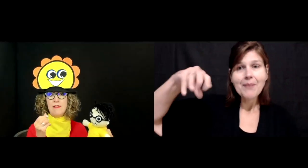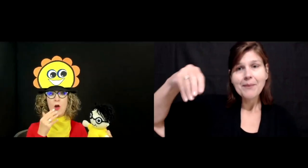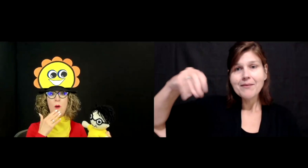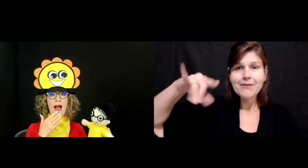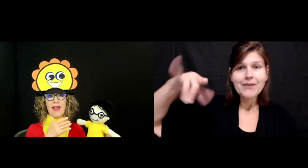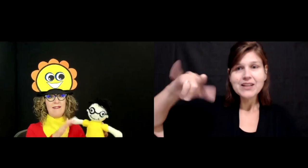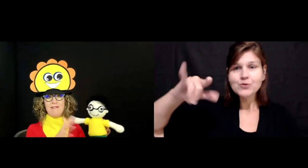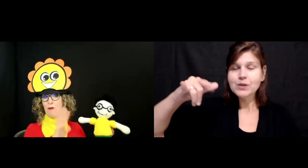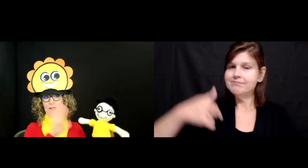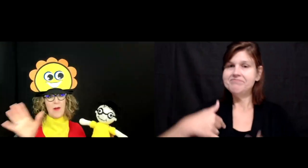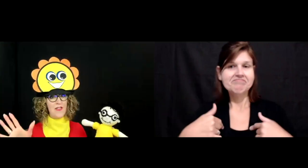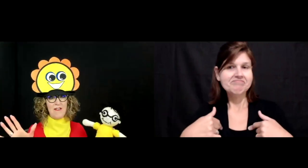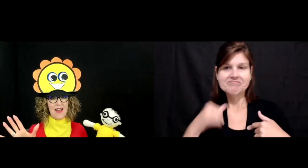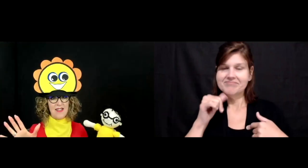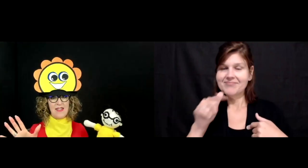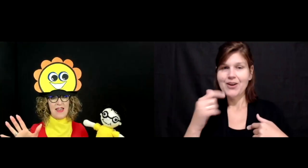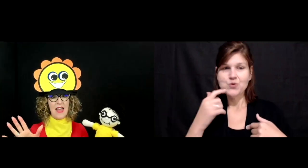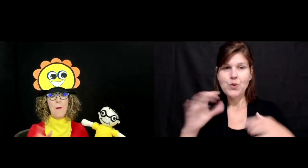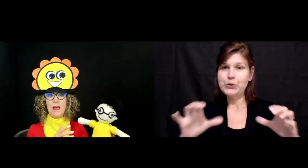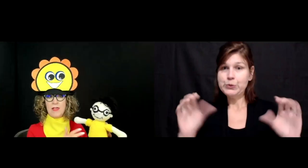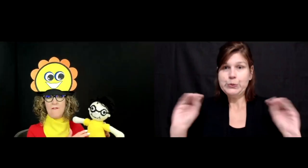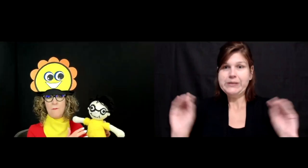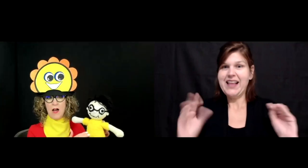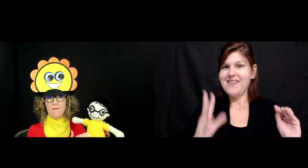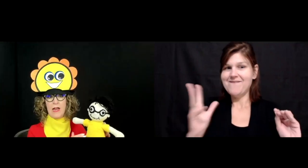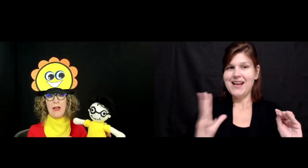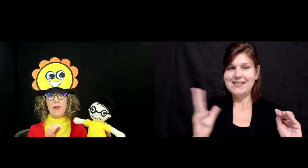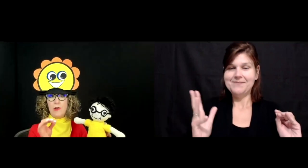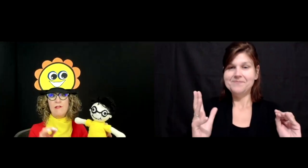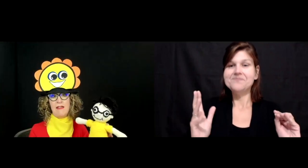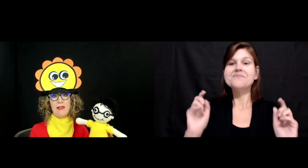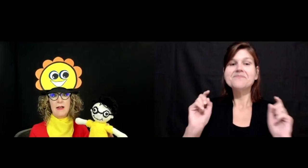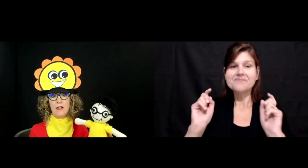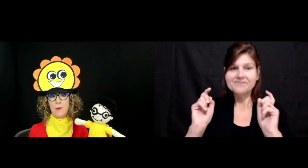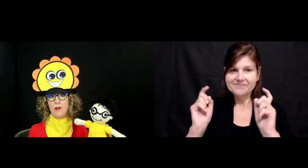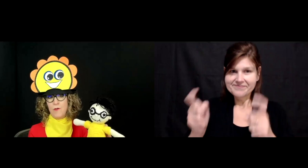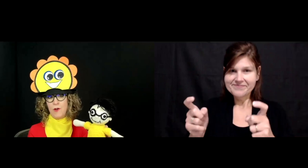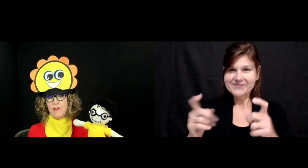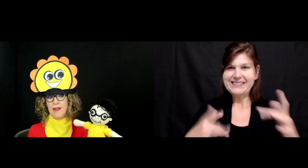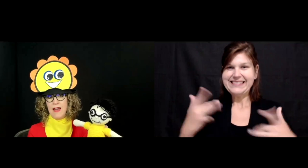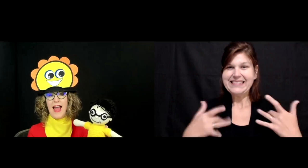so I don't do anything fancy, but I give Marvin an enthusiastic little boy's voice.